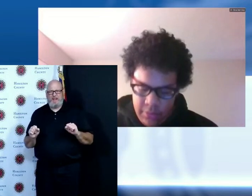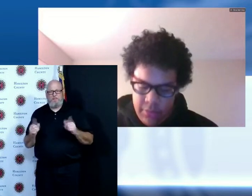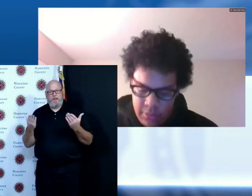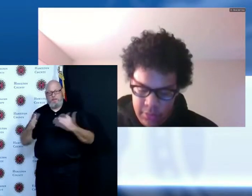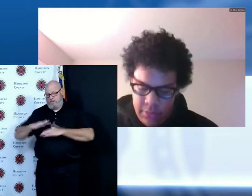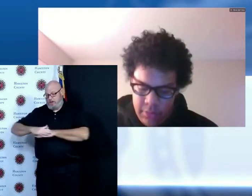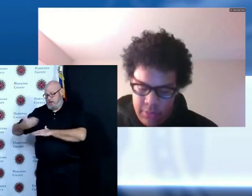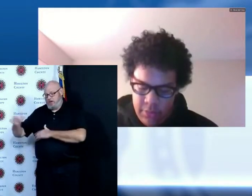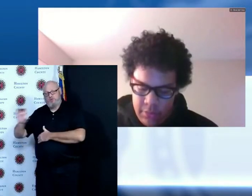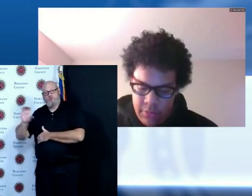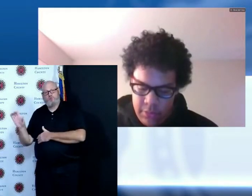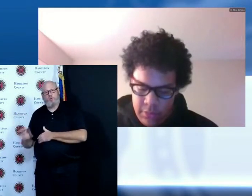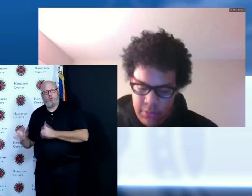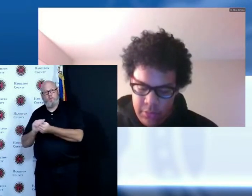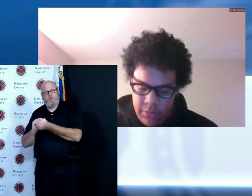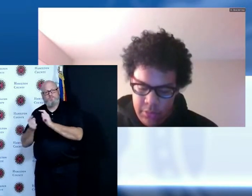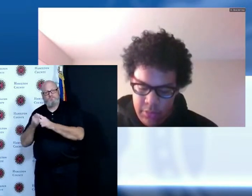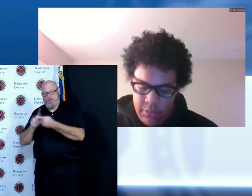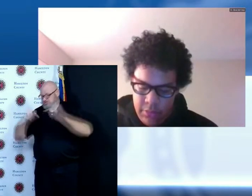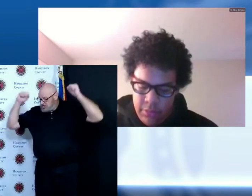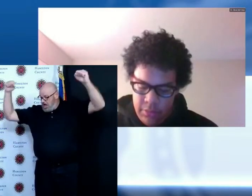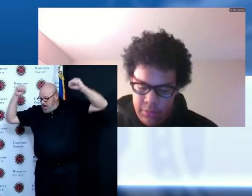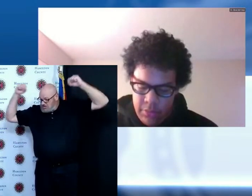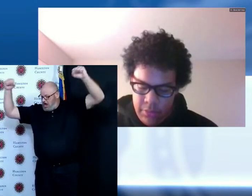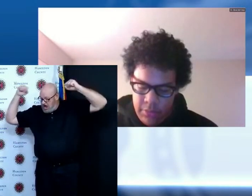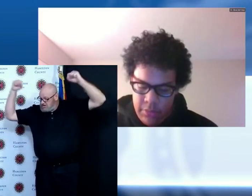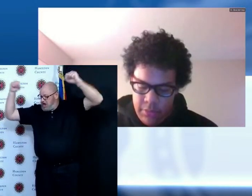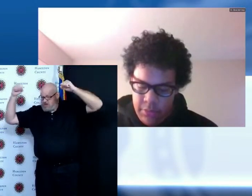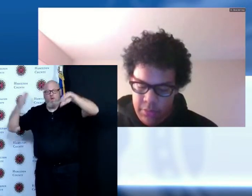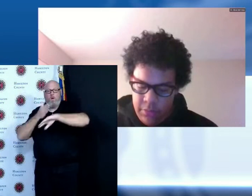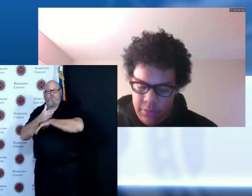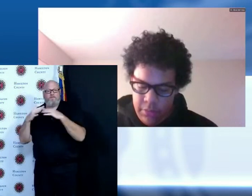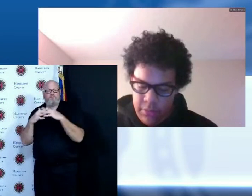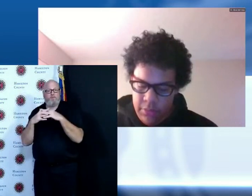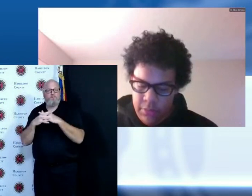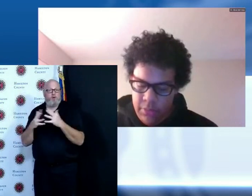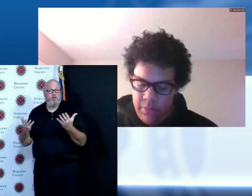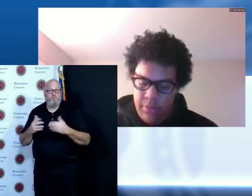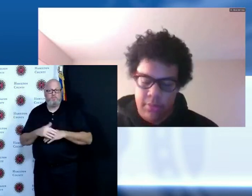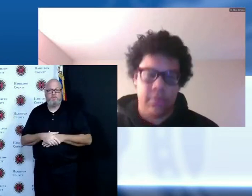is the cases per hundred thousand that number has to drop below 100 and we are currently just